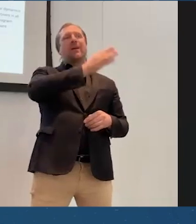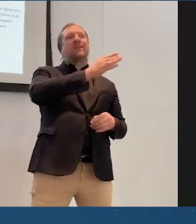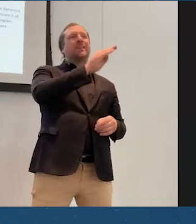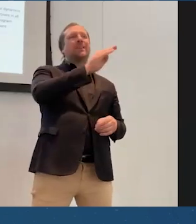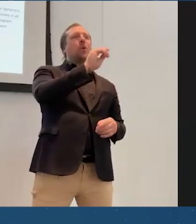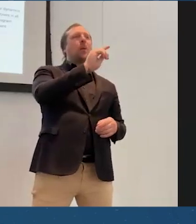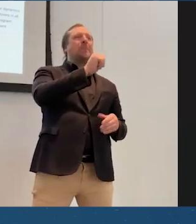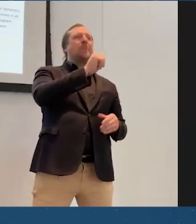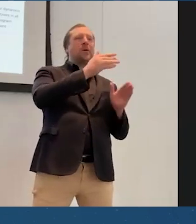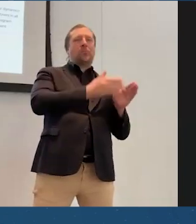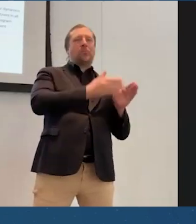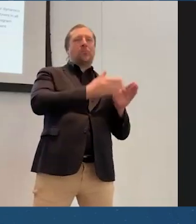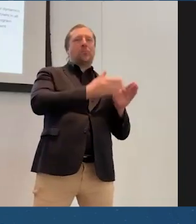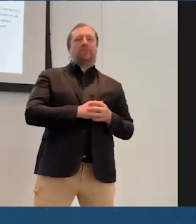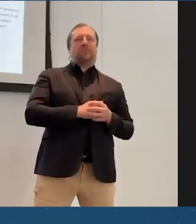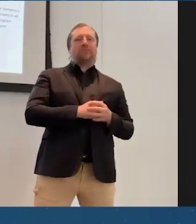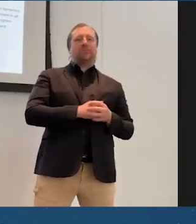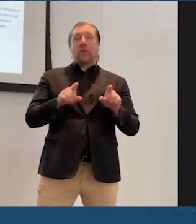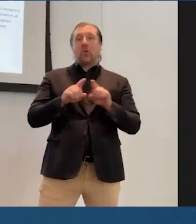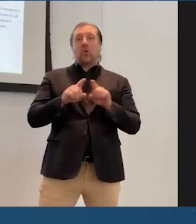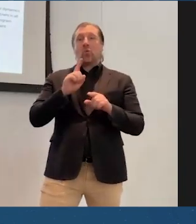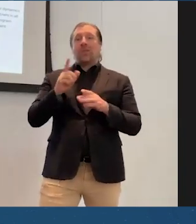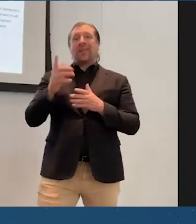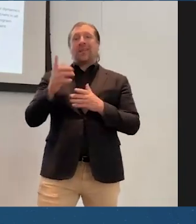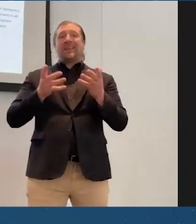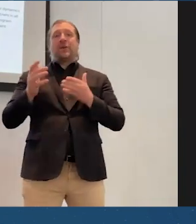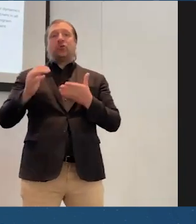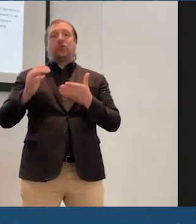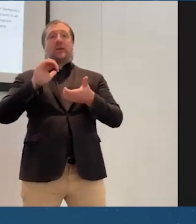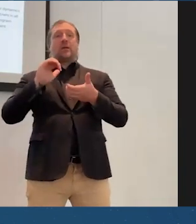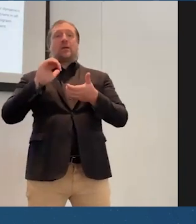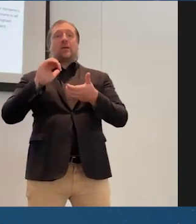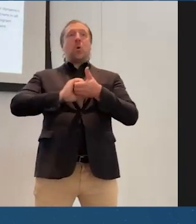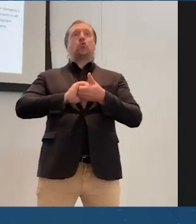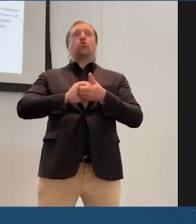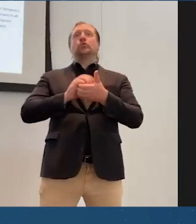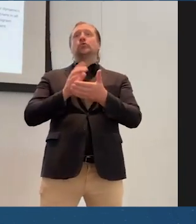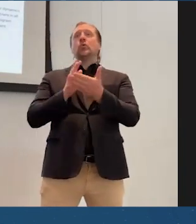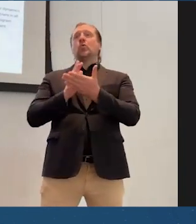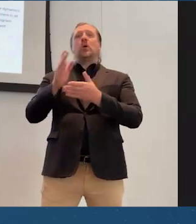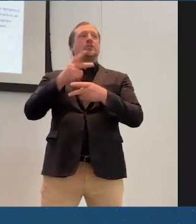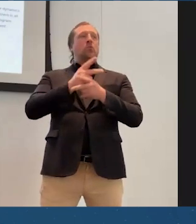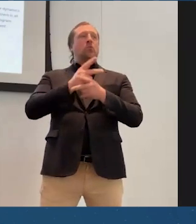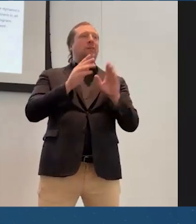And yeah, really engaging partners across product development but also program development.